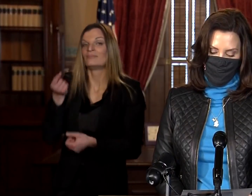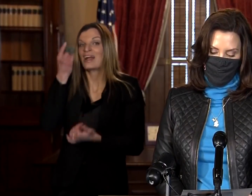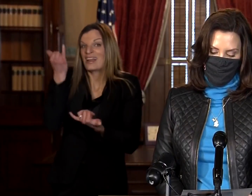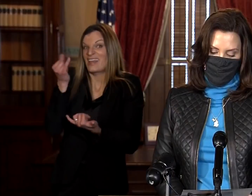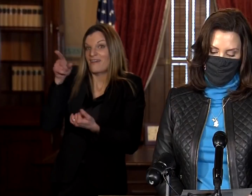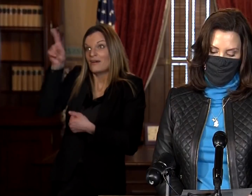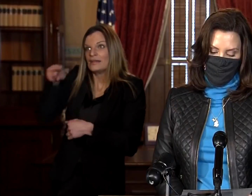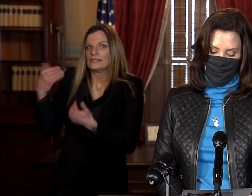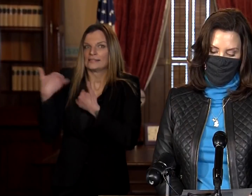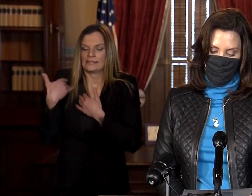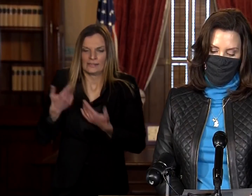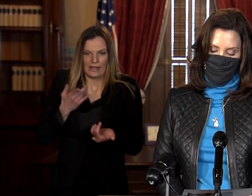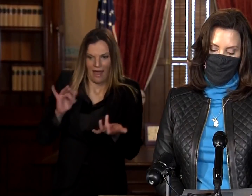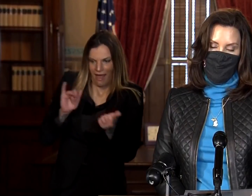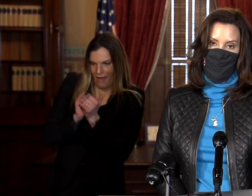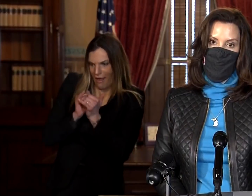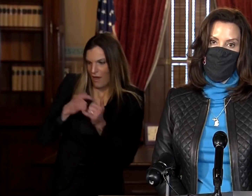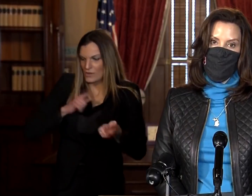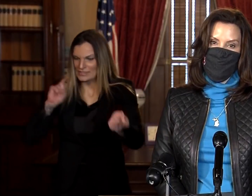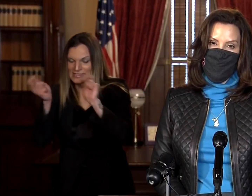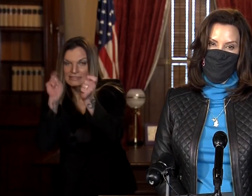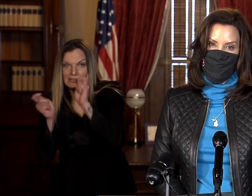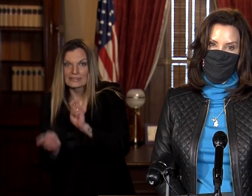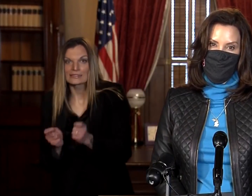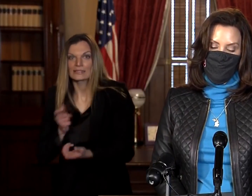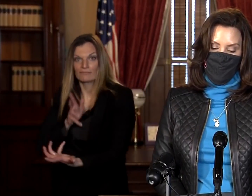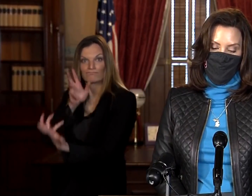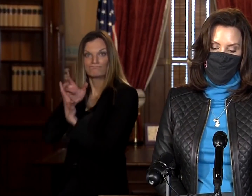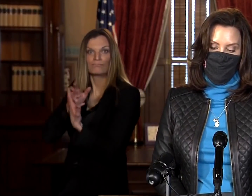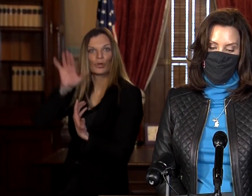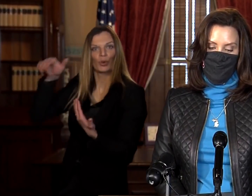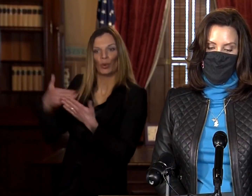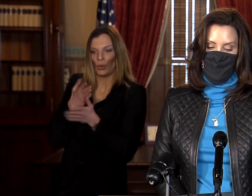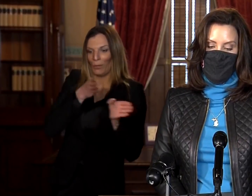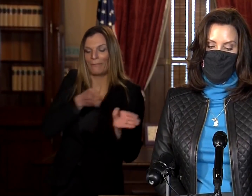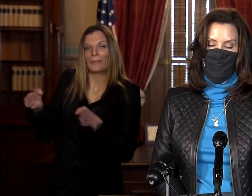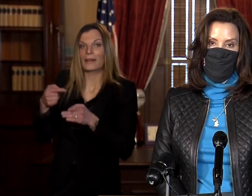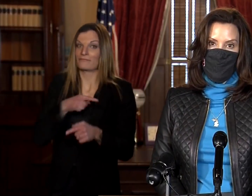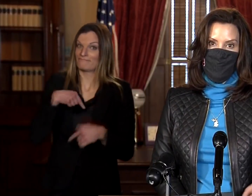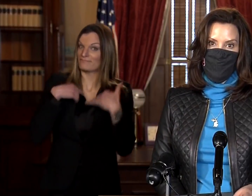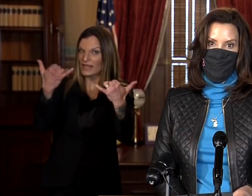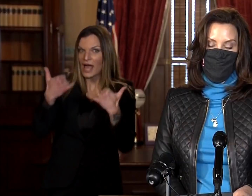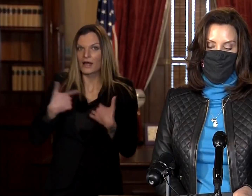Rest assured that the UIA is making program adjustment with making program adjustment with whatever information becomes whatever information becomes available, and we will work